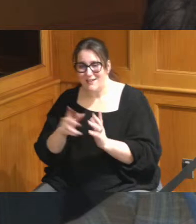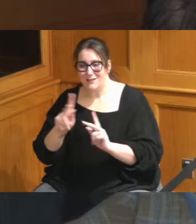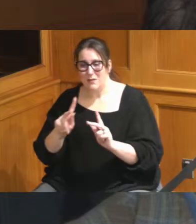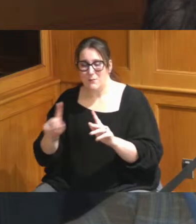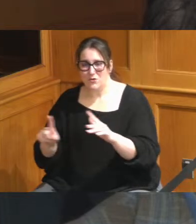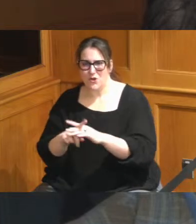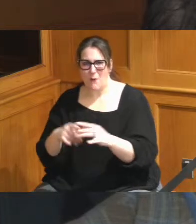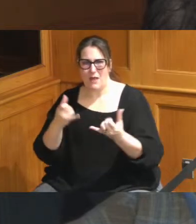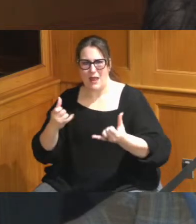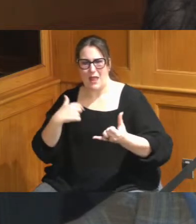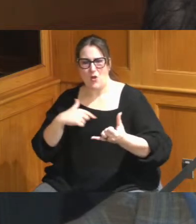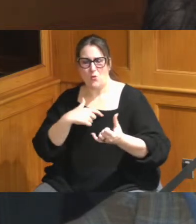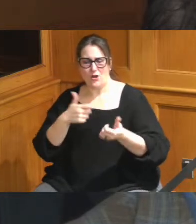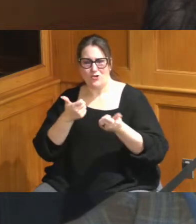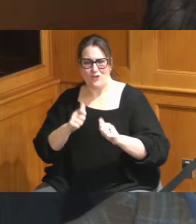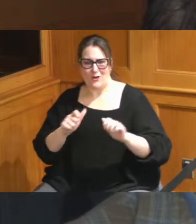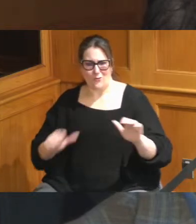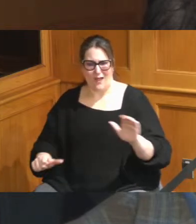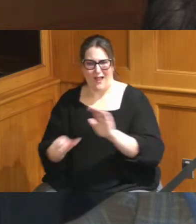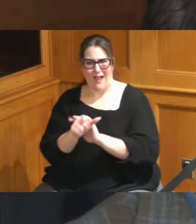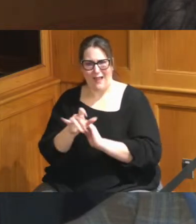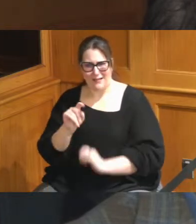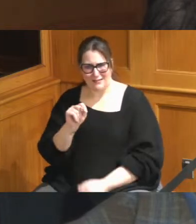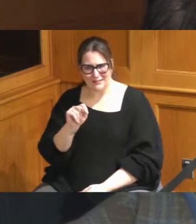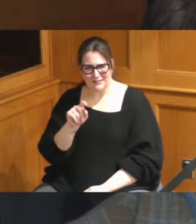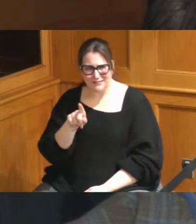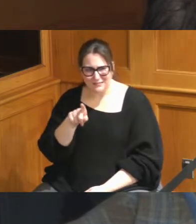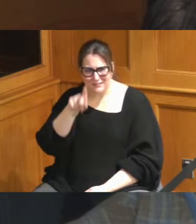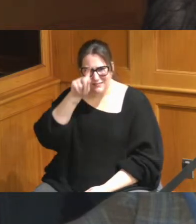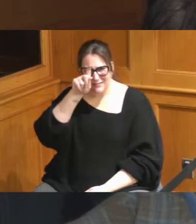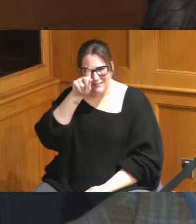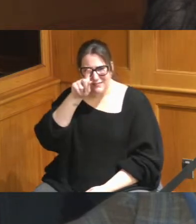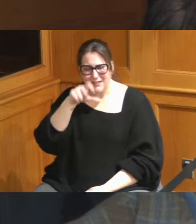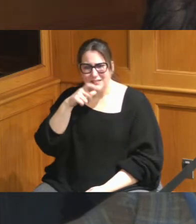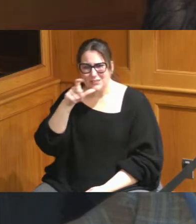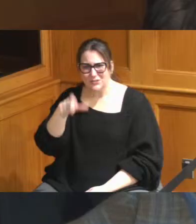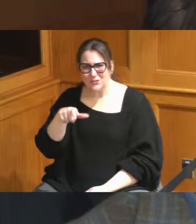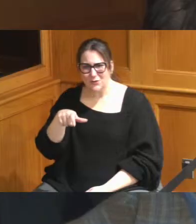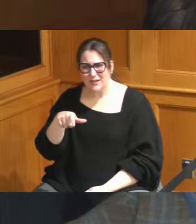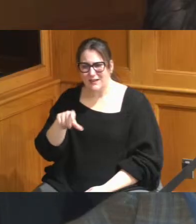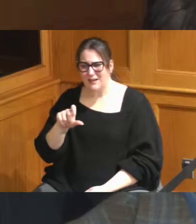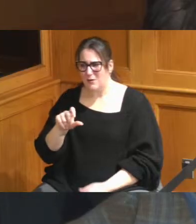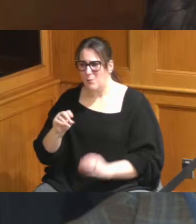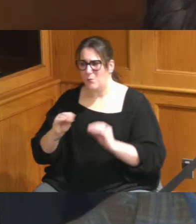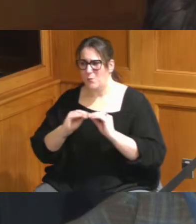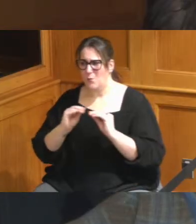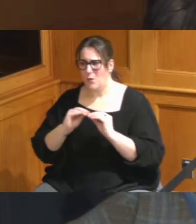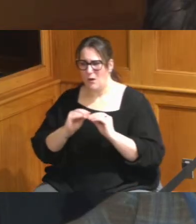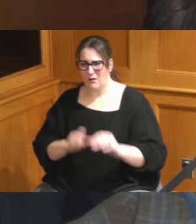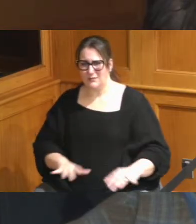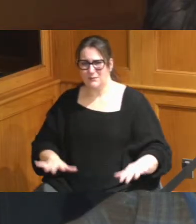a plaza to hide it and I don't need another free space. I think we need some spaces to make some